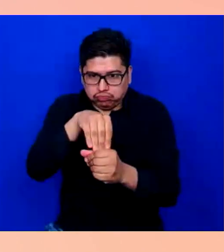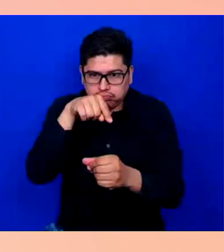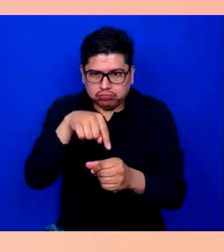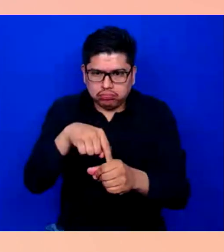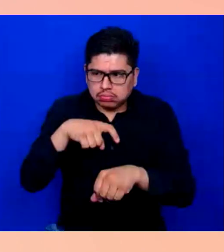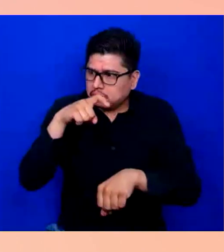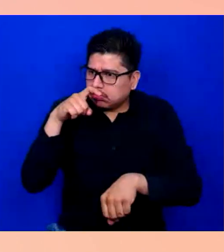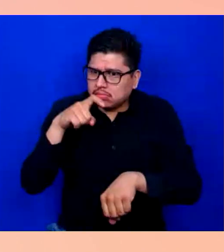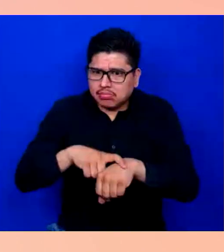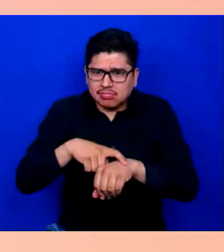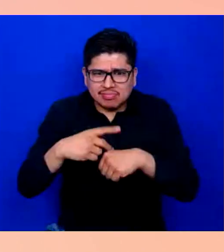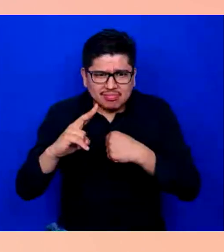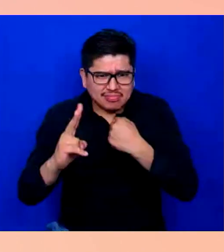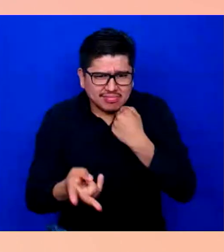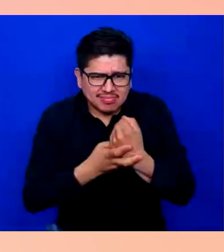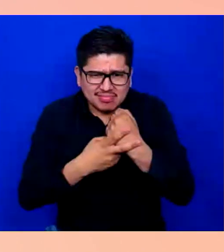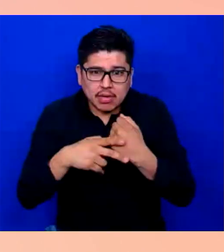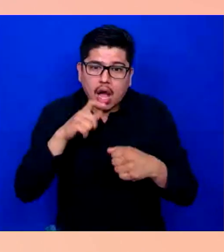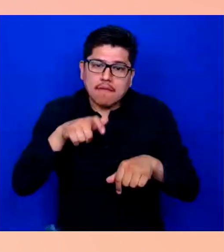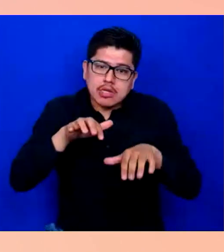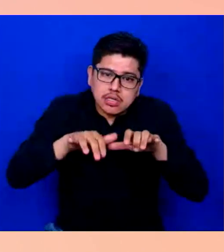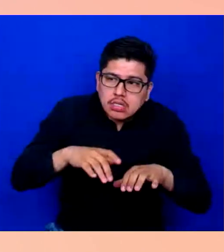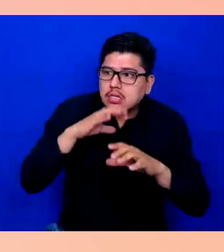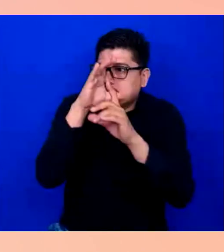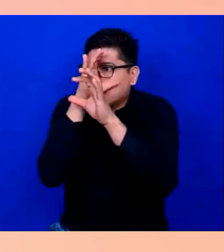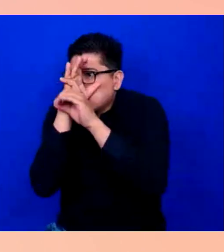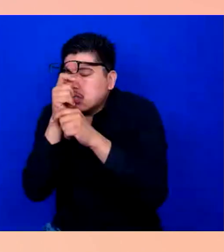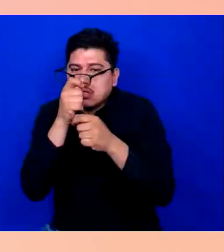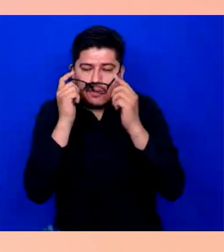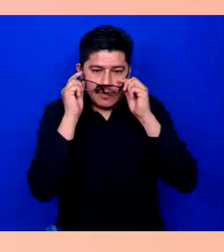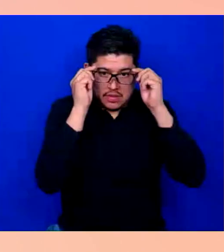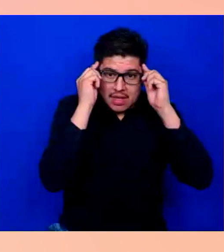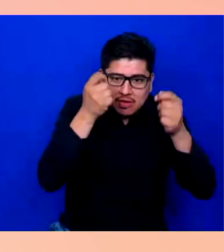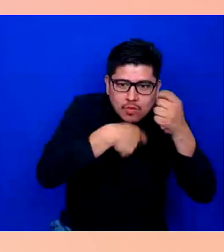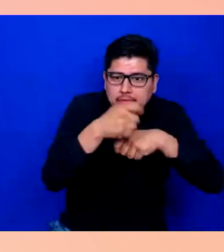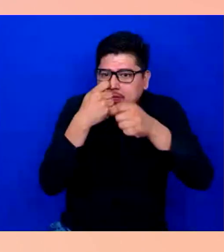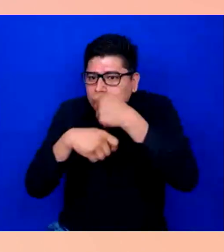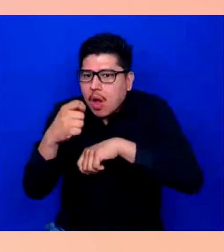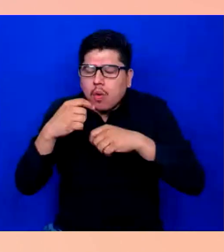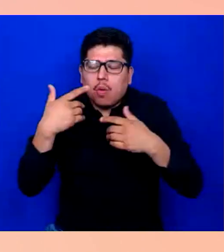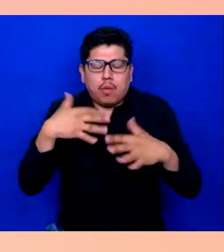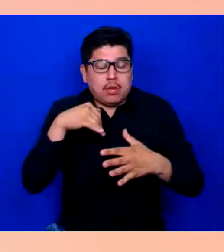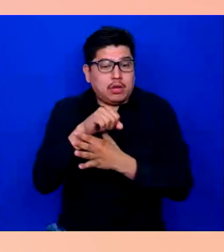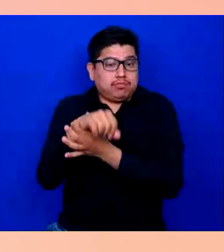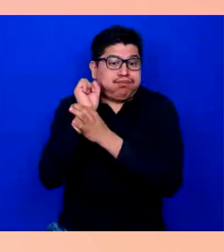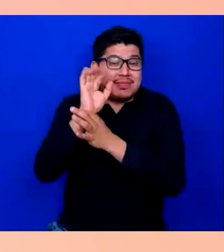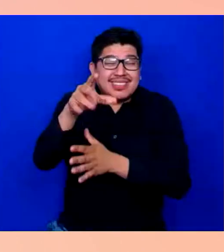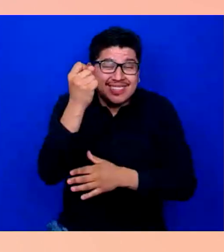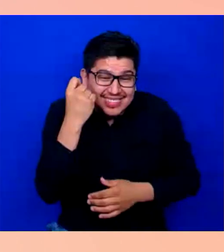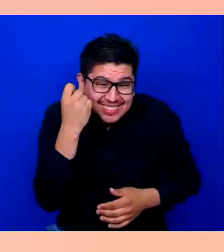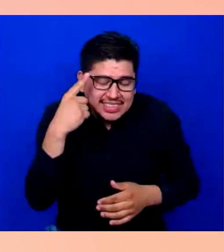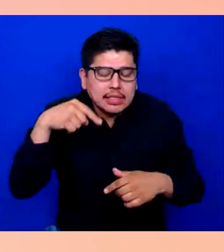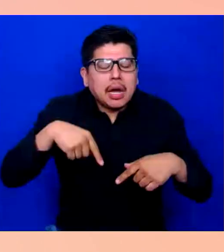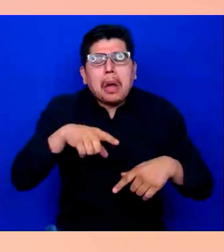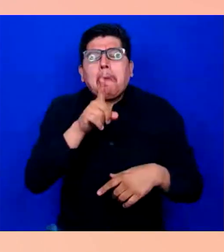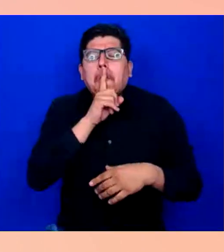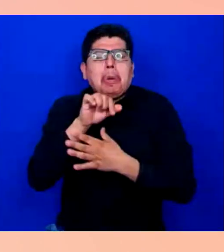replace, it's mind-blowing. But it's also not mind-blowing because of course my IDE should do this for me,